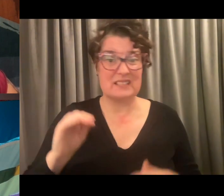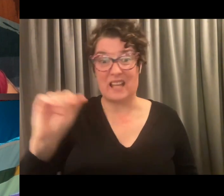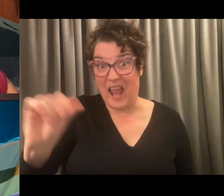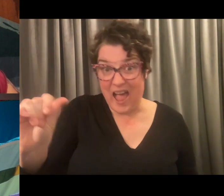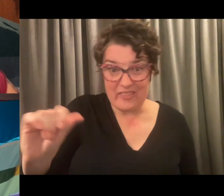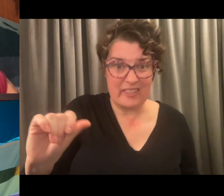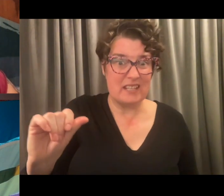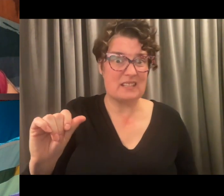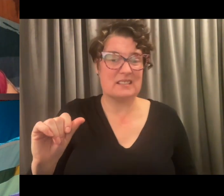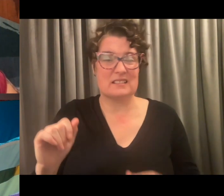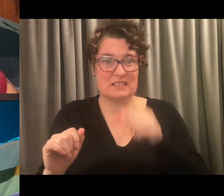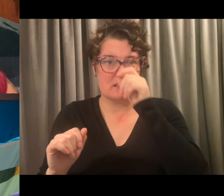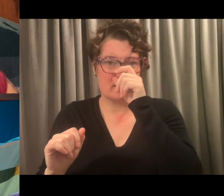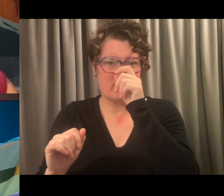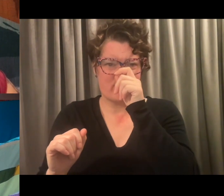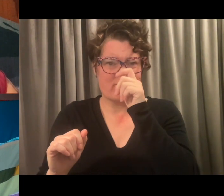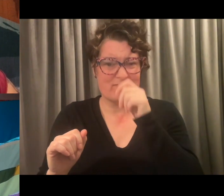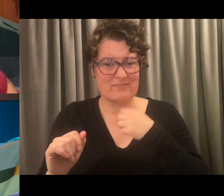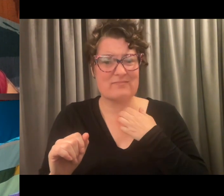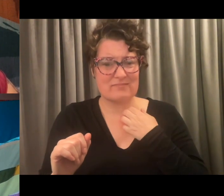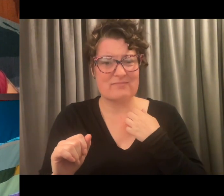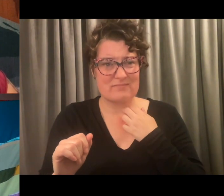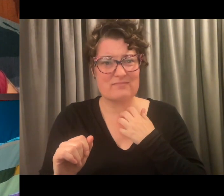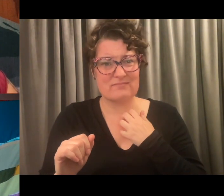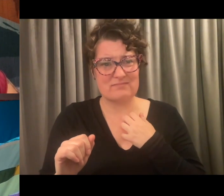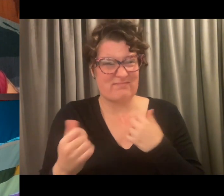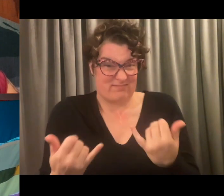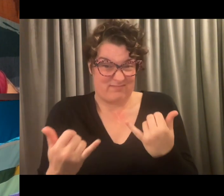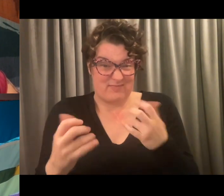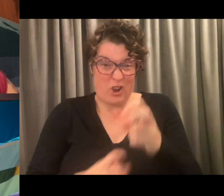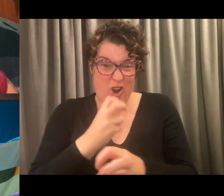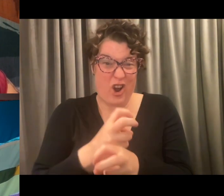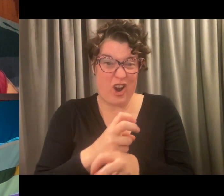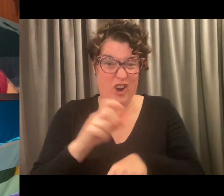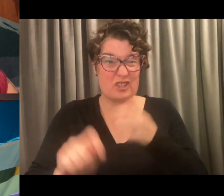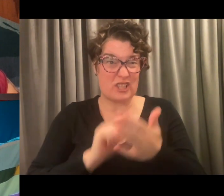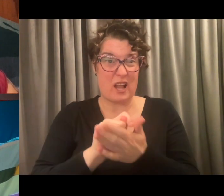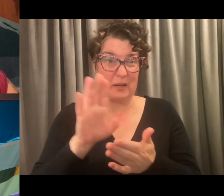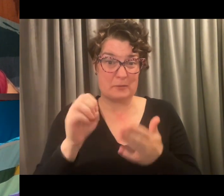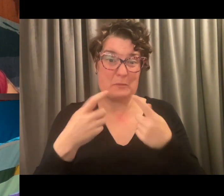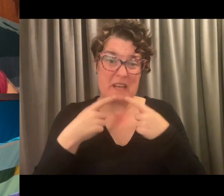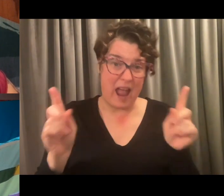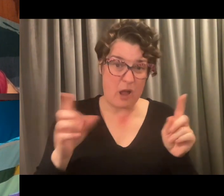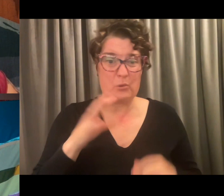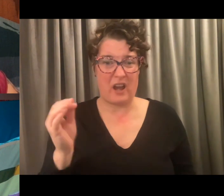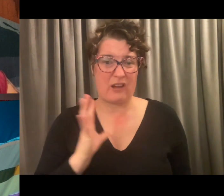difficult time to be out and trans and they are being out and trans and I mean,